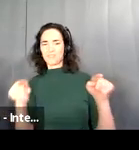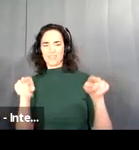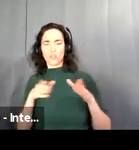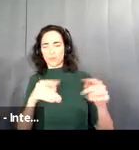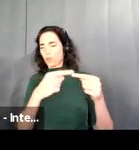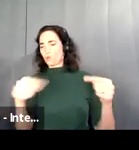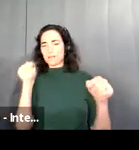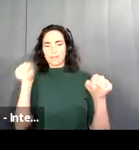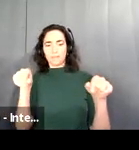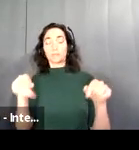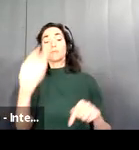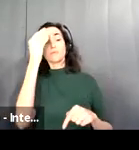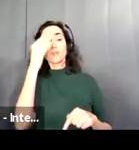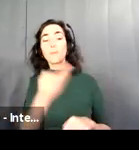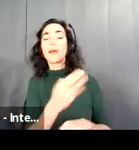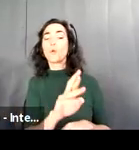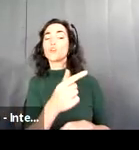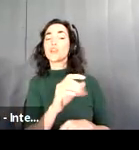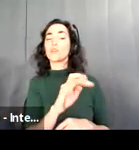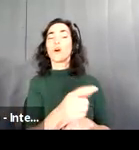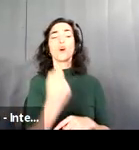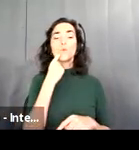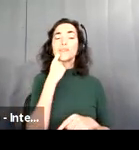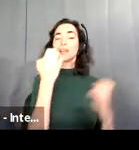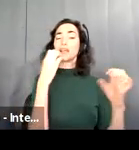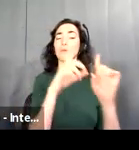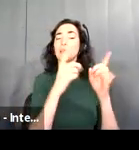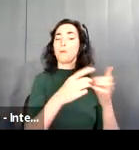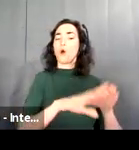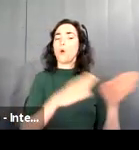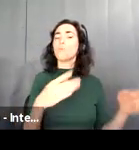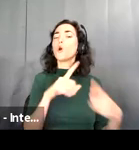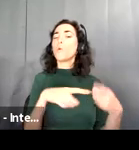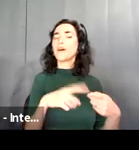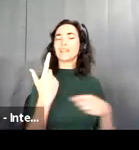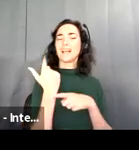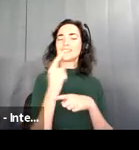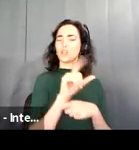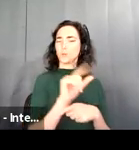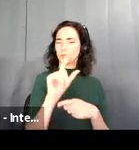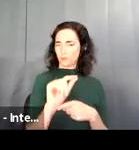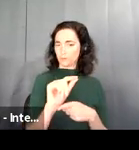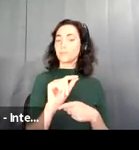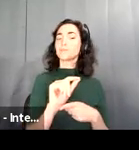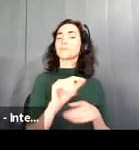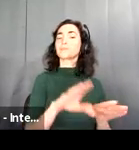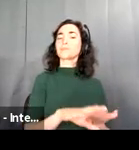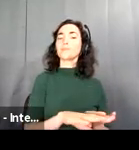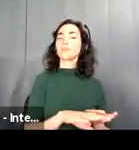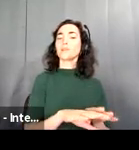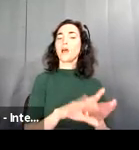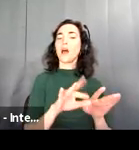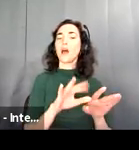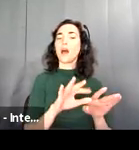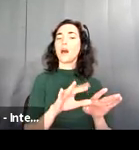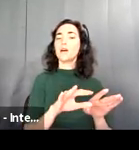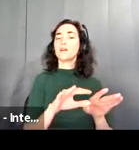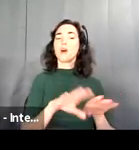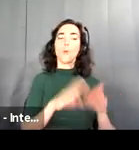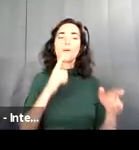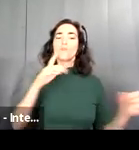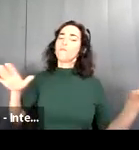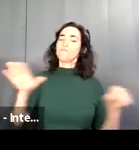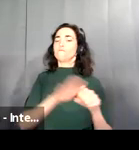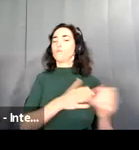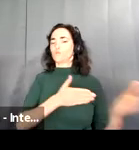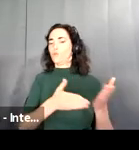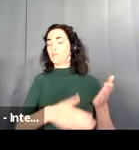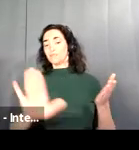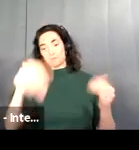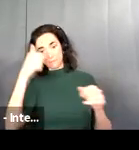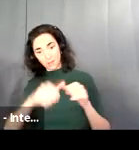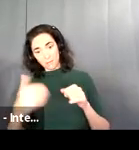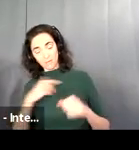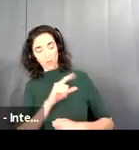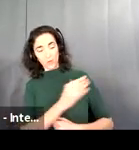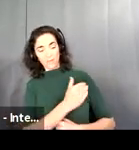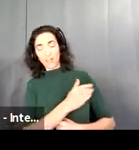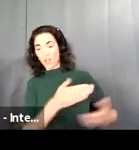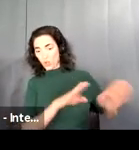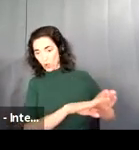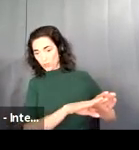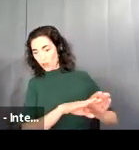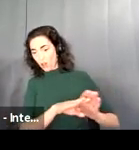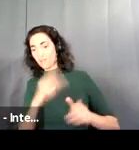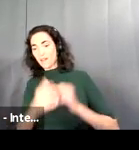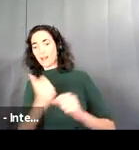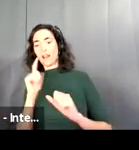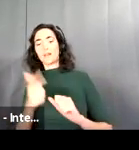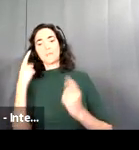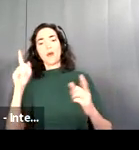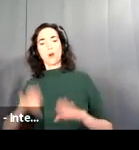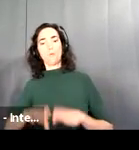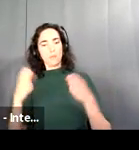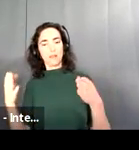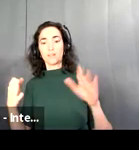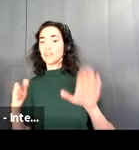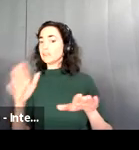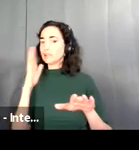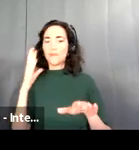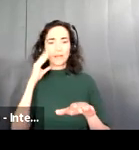They the batteries you know recently opened up their emergency department last year in 2022, to have full services. Keep in mind that they were closed from 2015 and they reopened again five years later, which is unheard of an unprecedented and we are